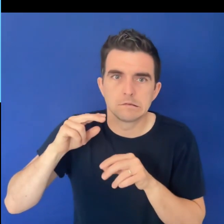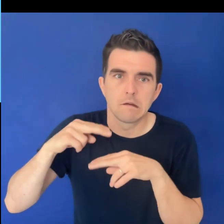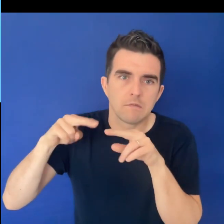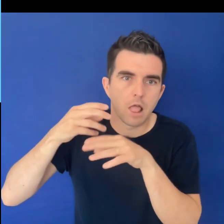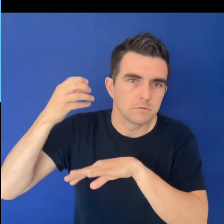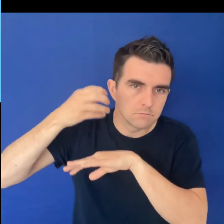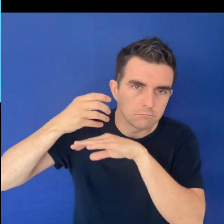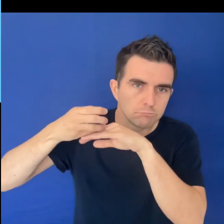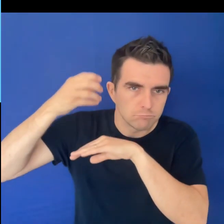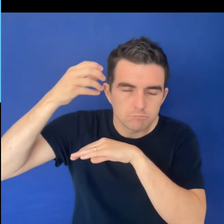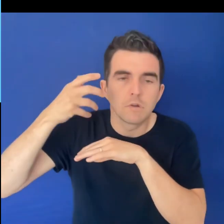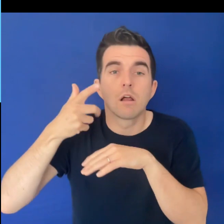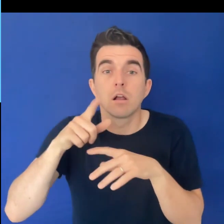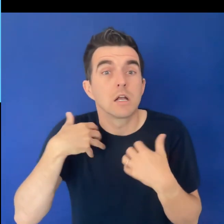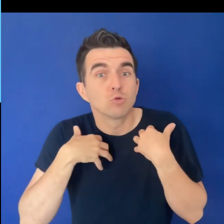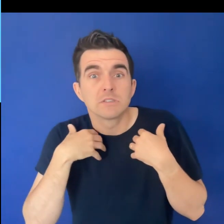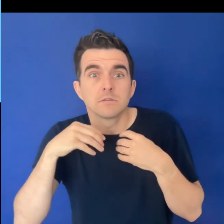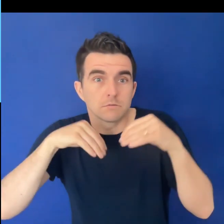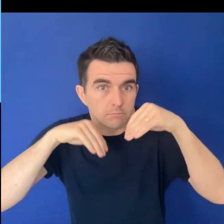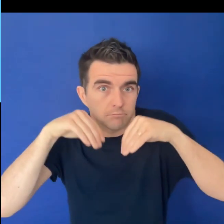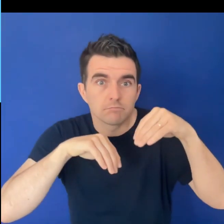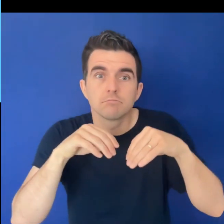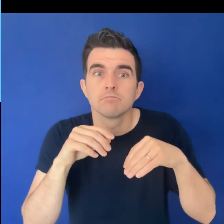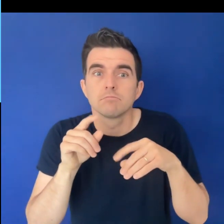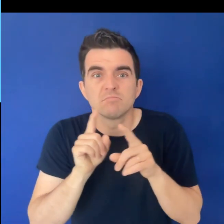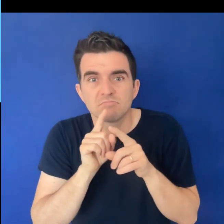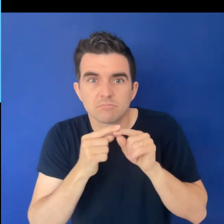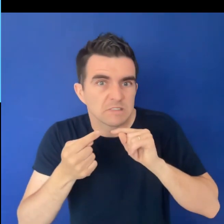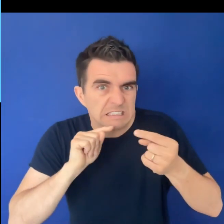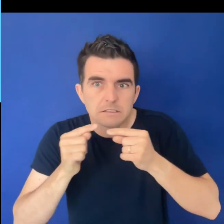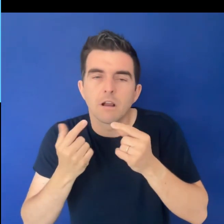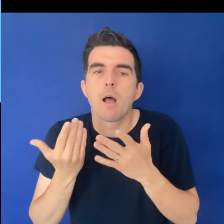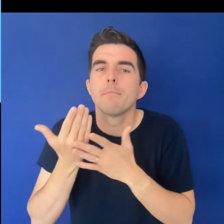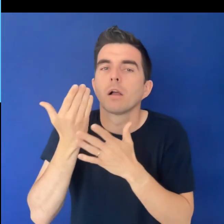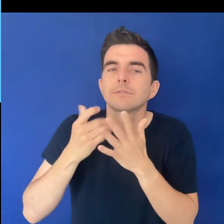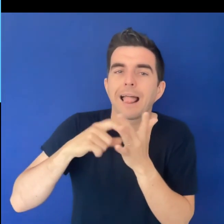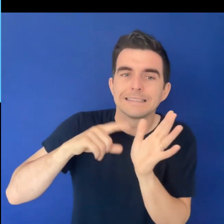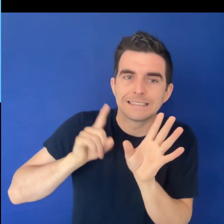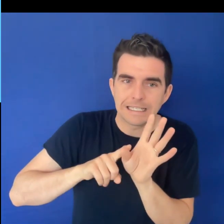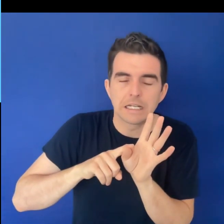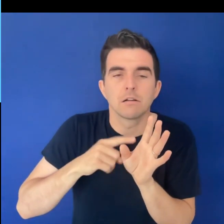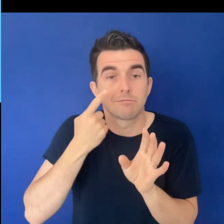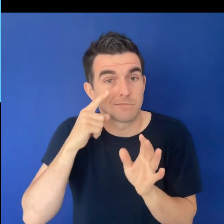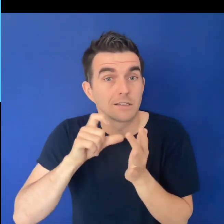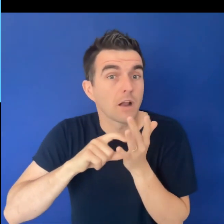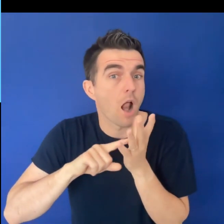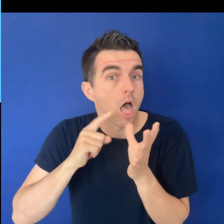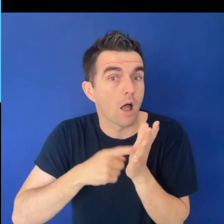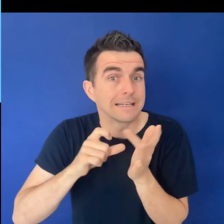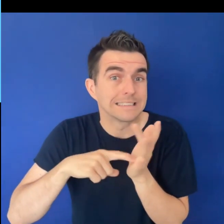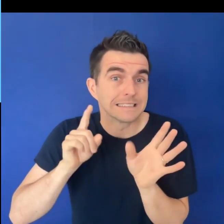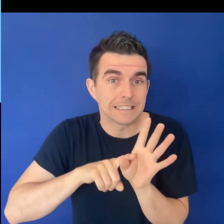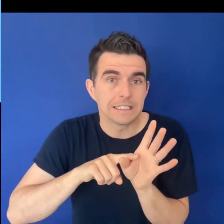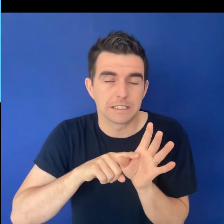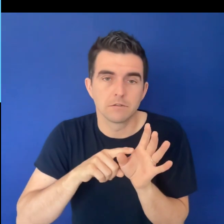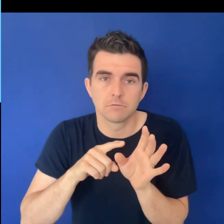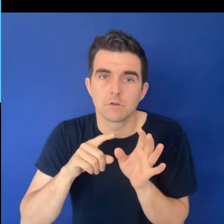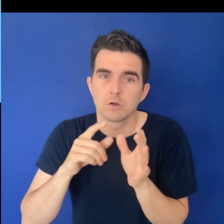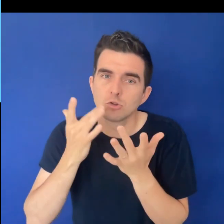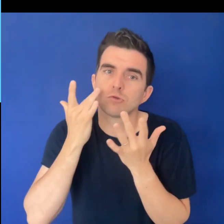So if you’re interested in a puzzle game about the tensions in a modern city, check out Cellular City’s demo on Itch.io